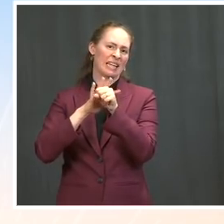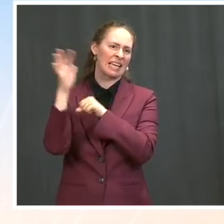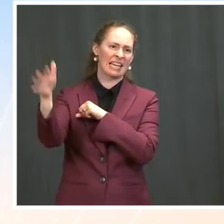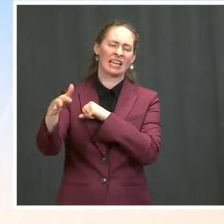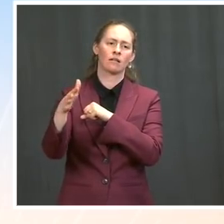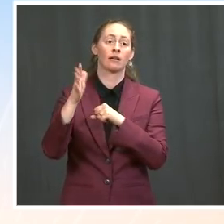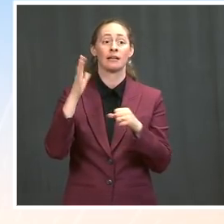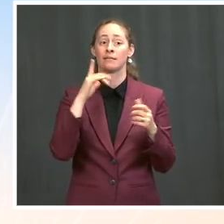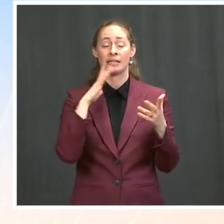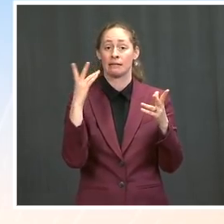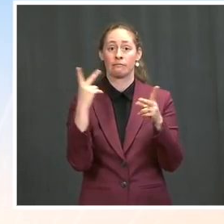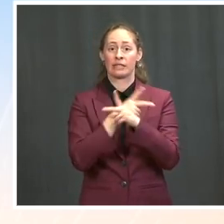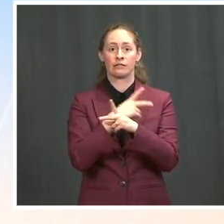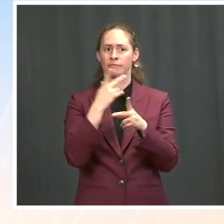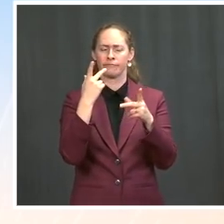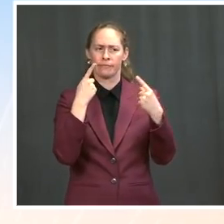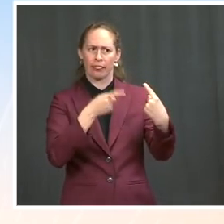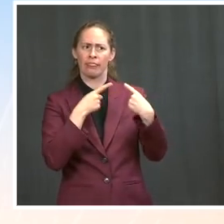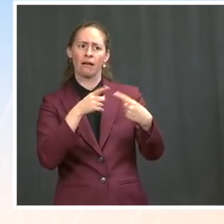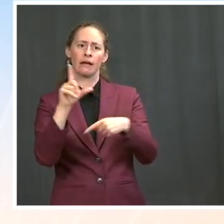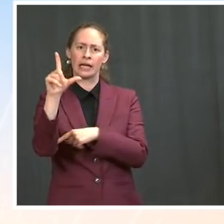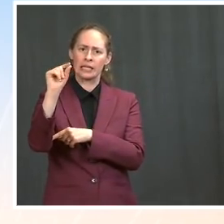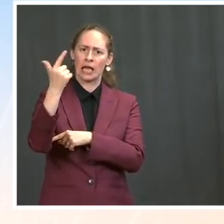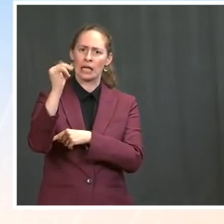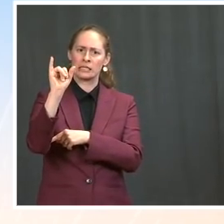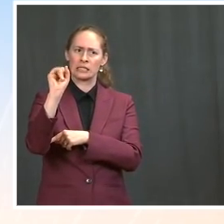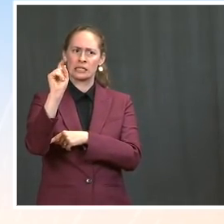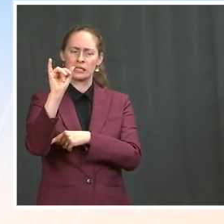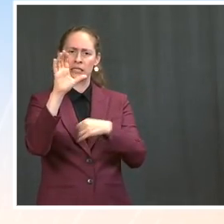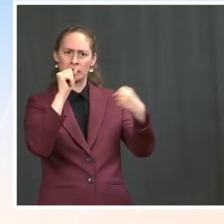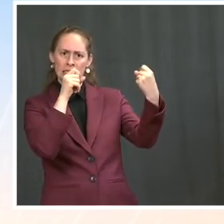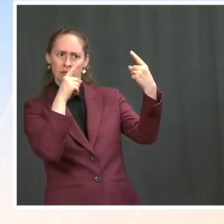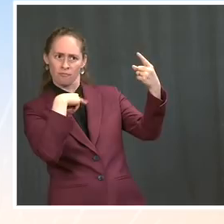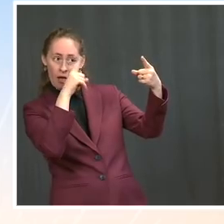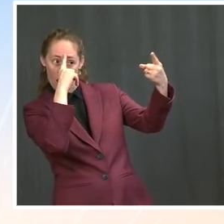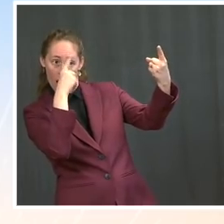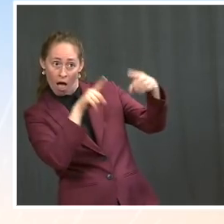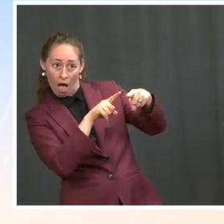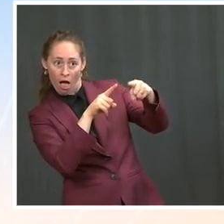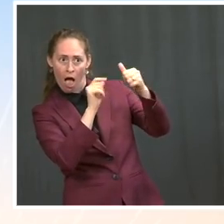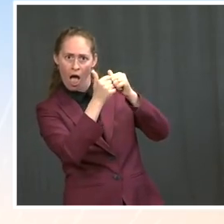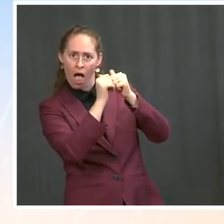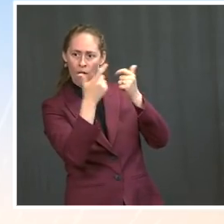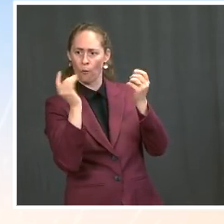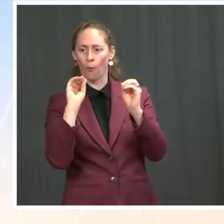is the fact that there's not a playbook for this. And there are challenges as it relates to getting these doses out to every country.